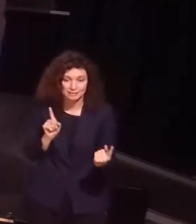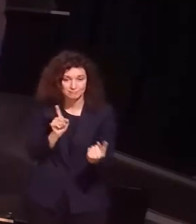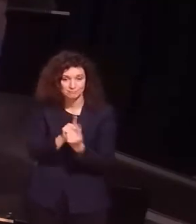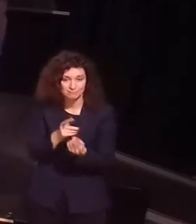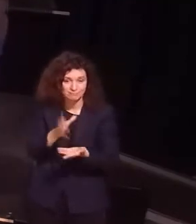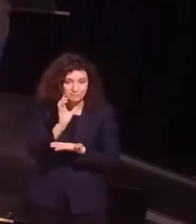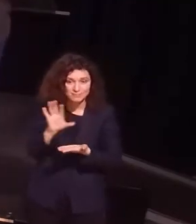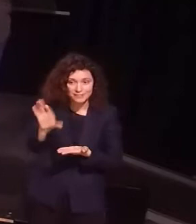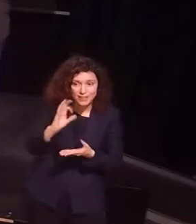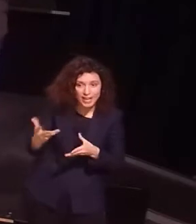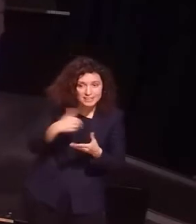set a light agenda,